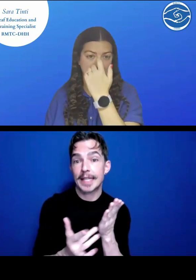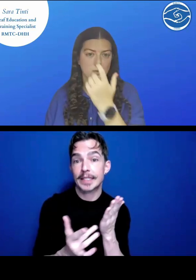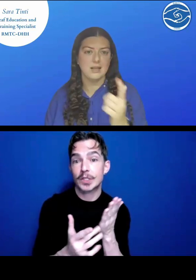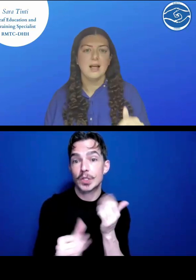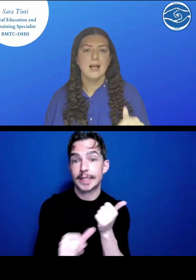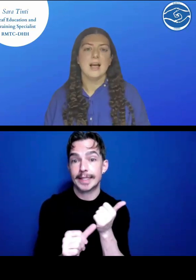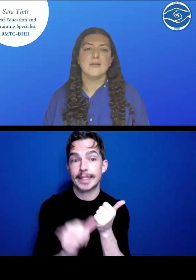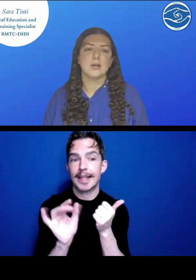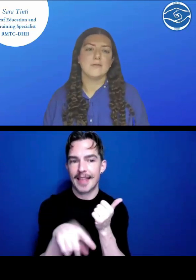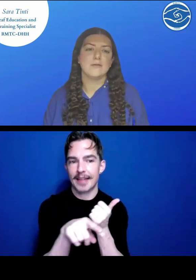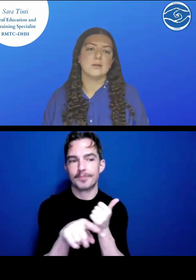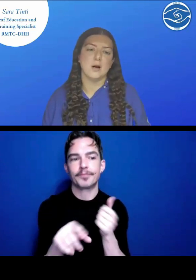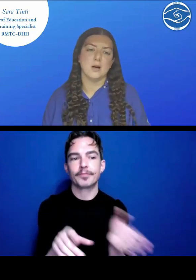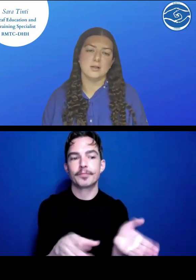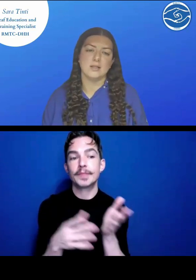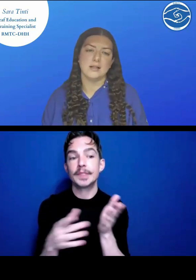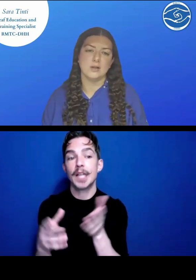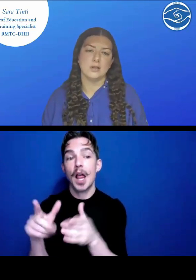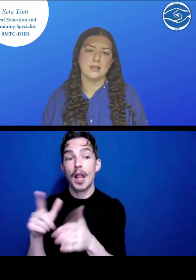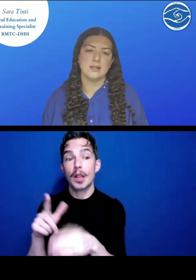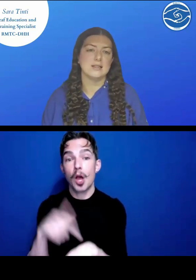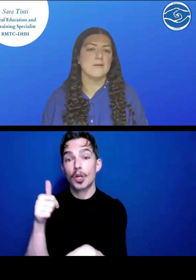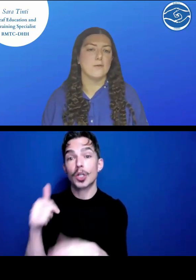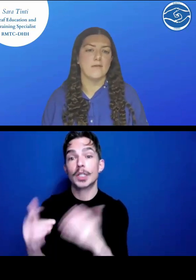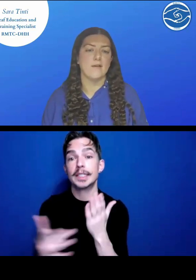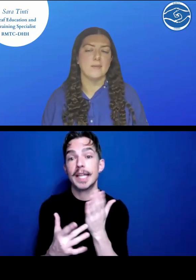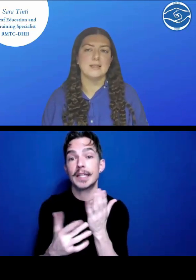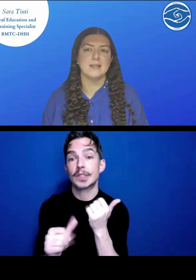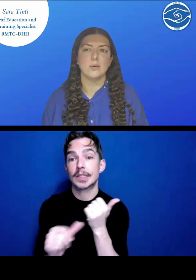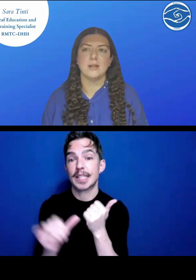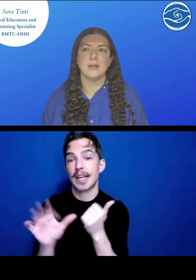be this one. And if you're looking for a longer technical assistance, like 45 minutes, it will